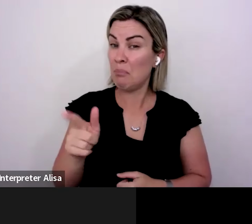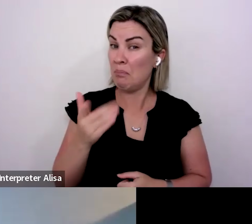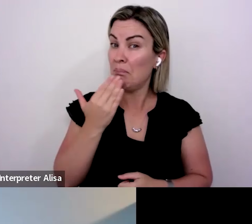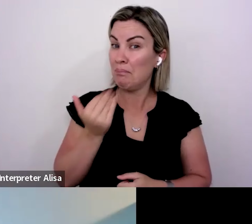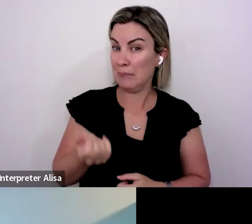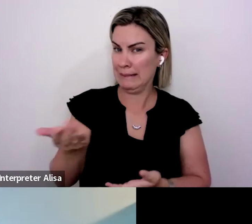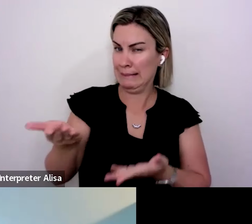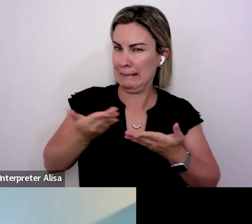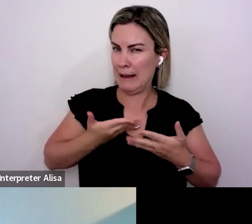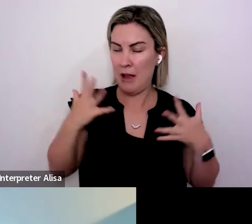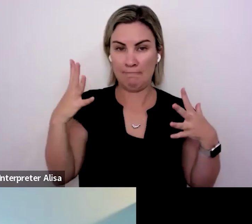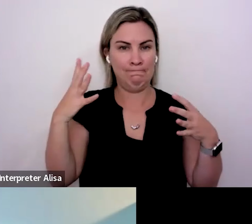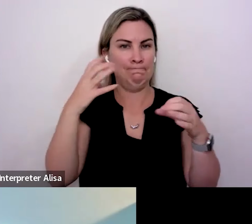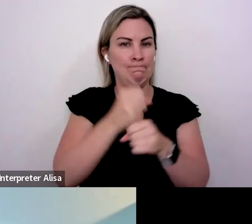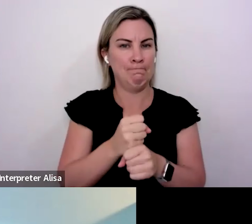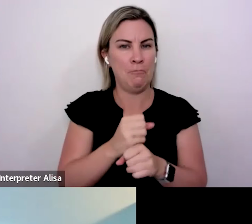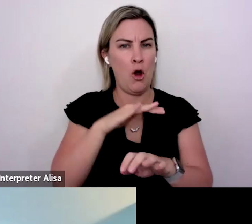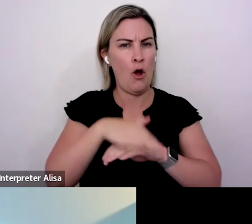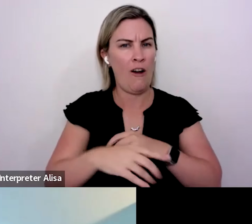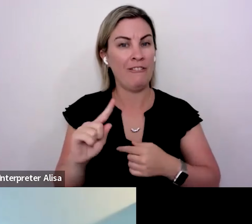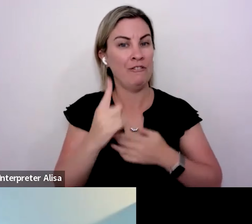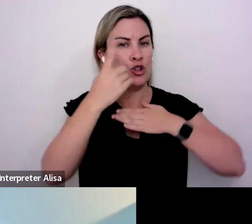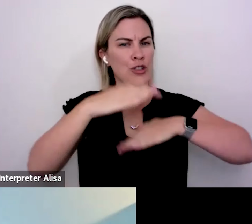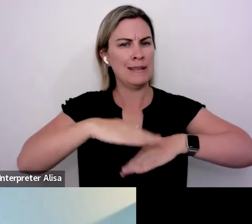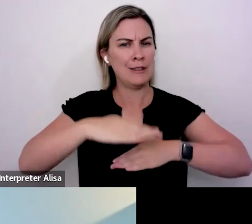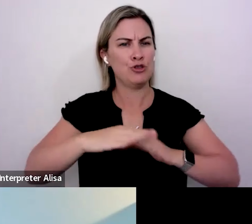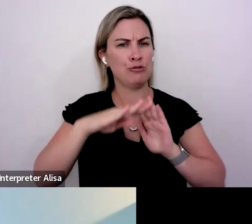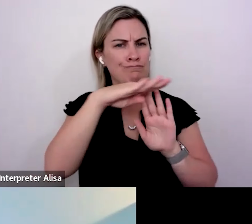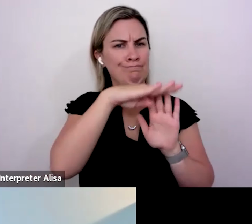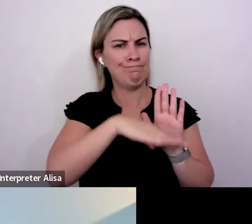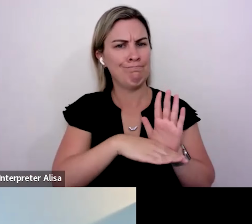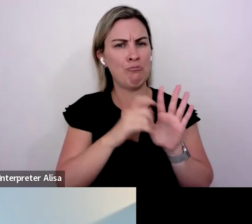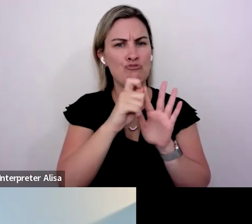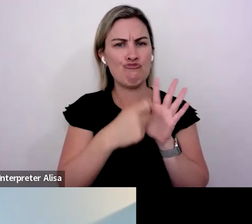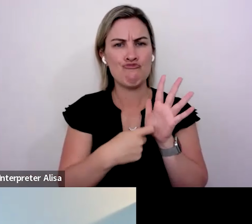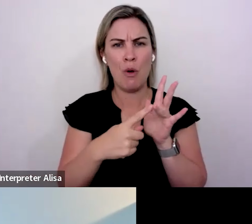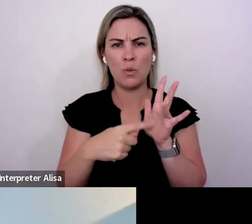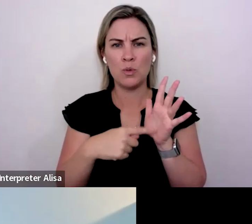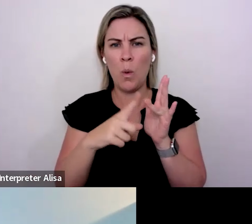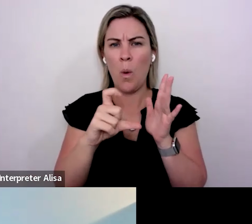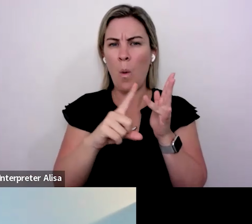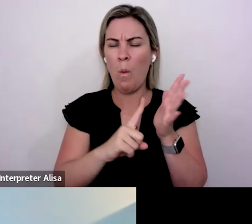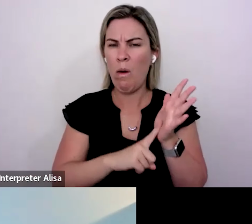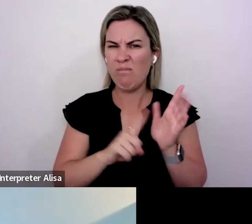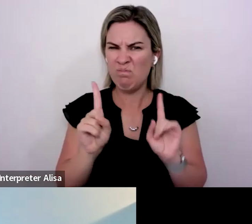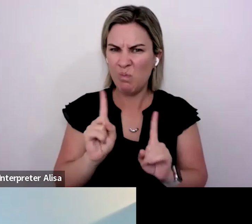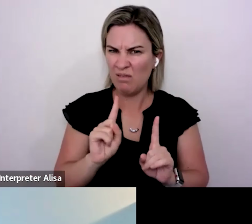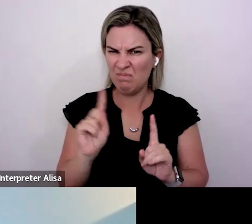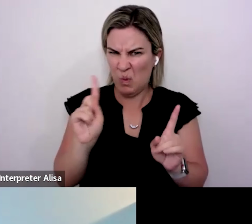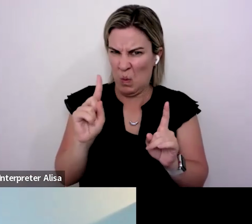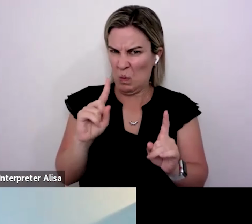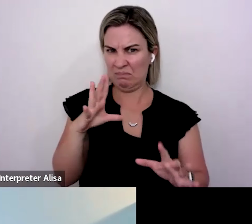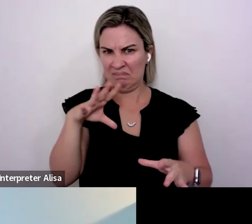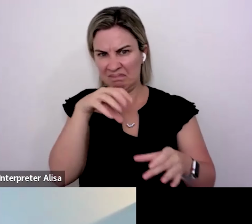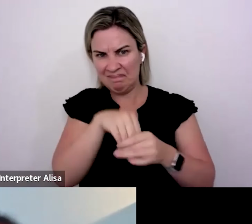of the First Nations Protocols? What are they? And what do they cover? Yeah, sure.